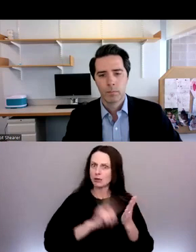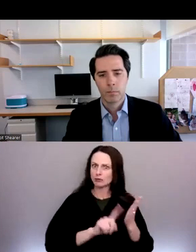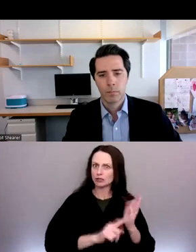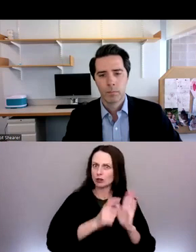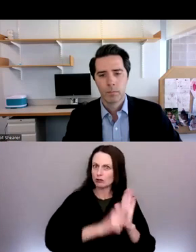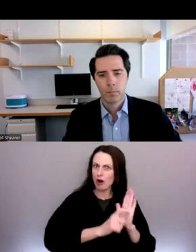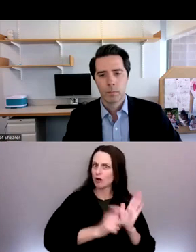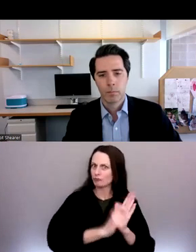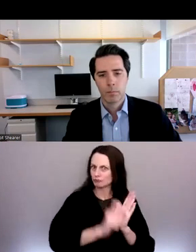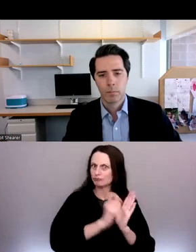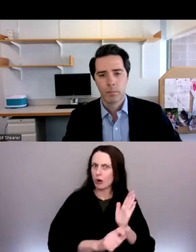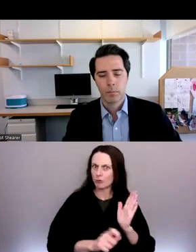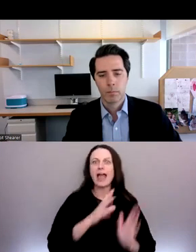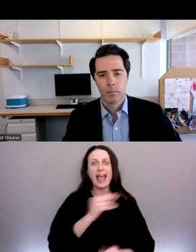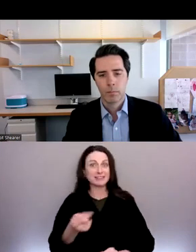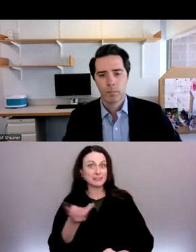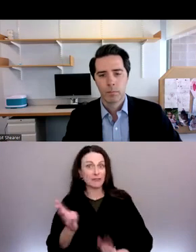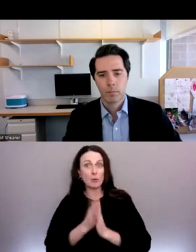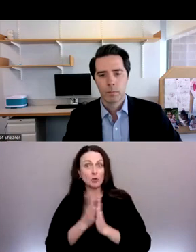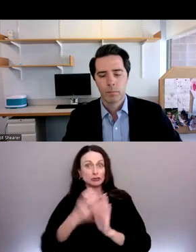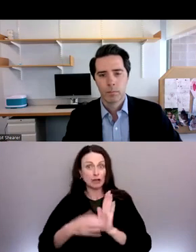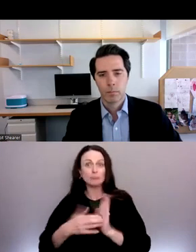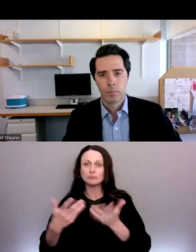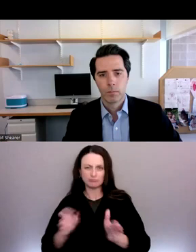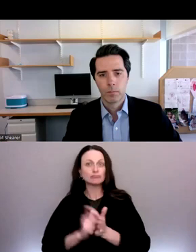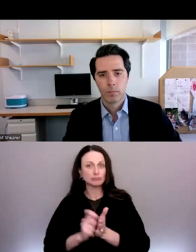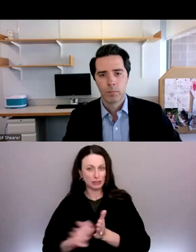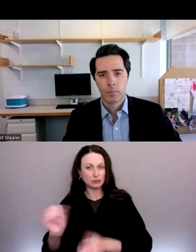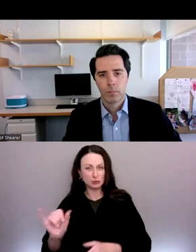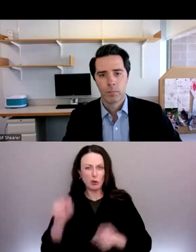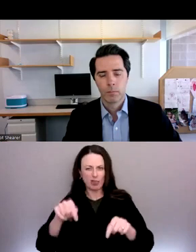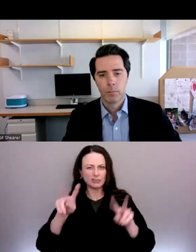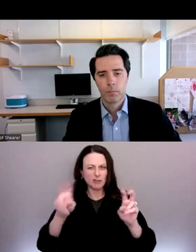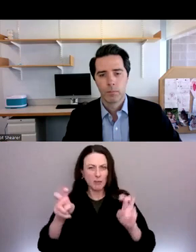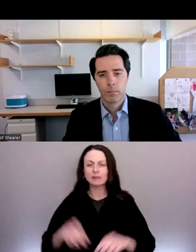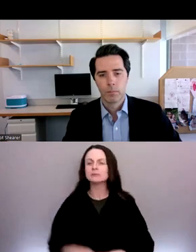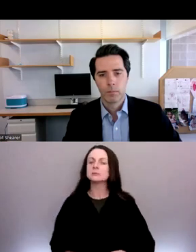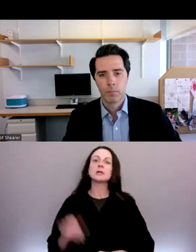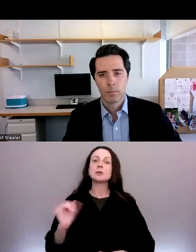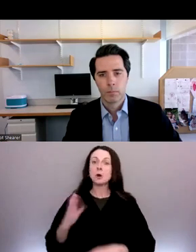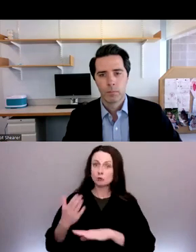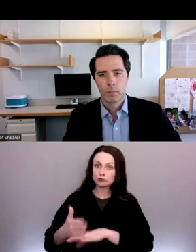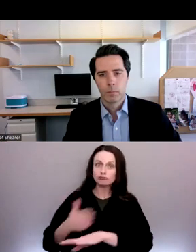the subject Dr Shearer also studies ways to improve